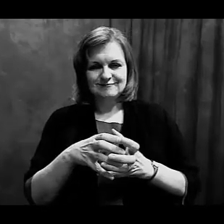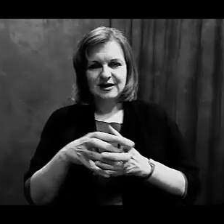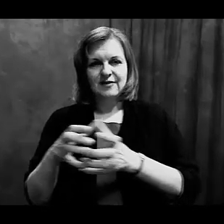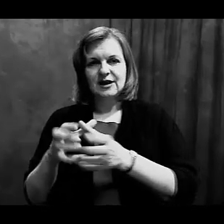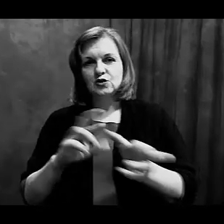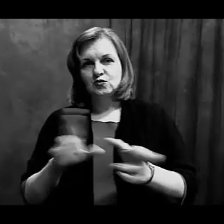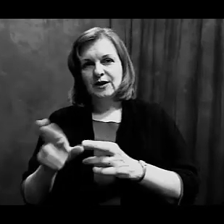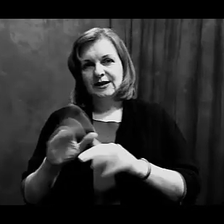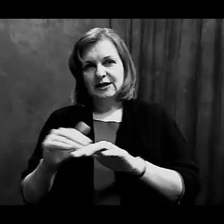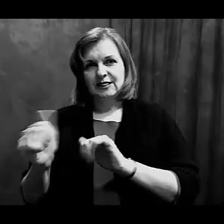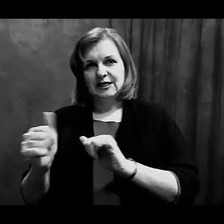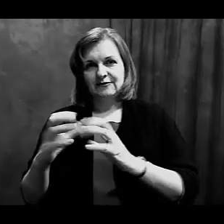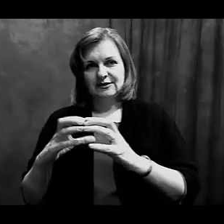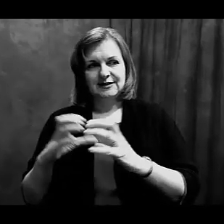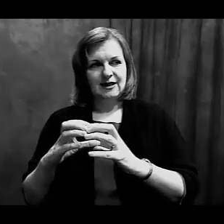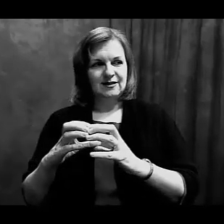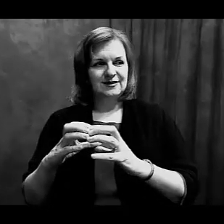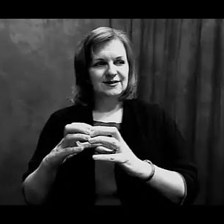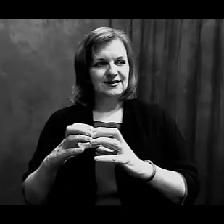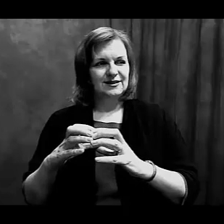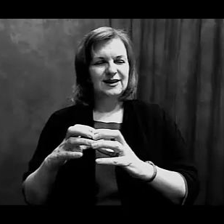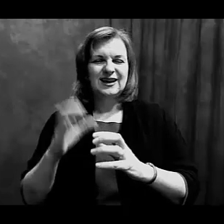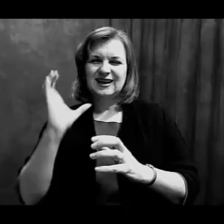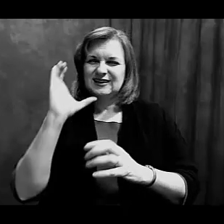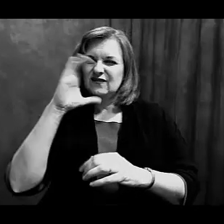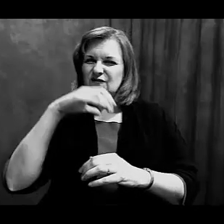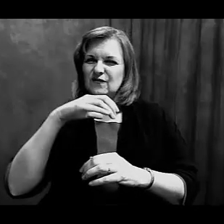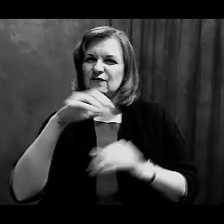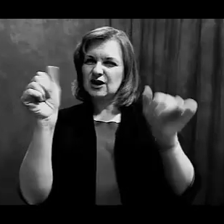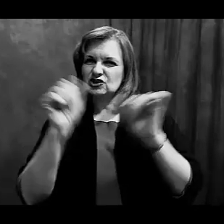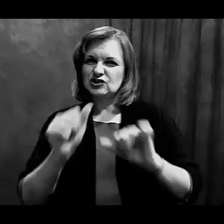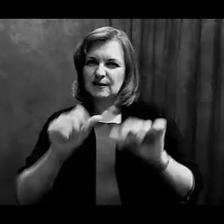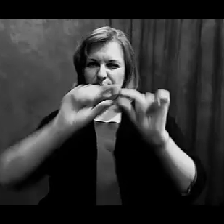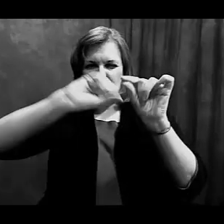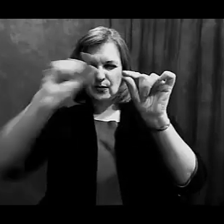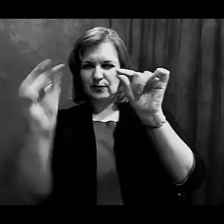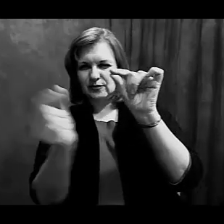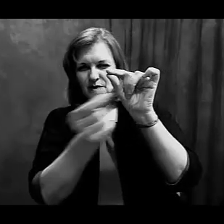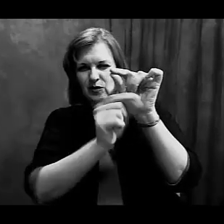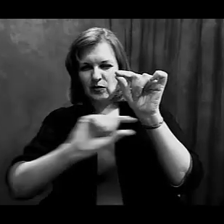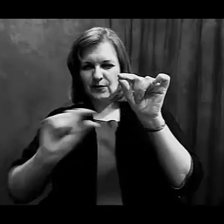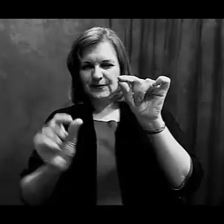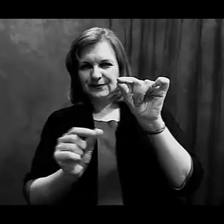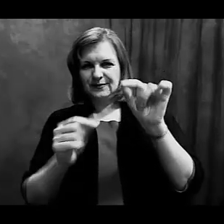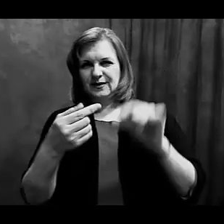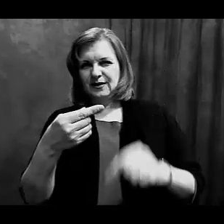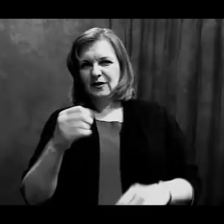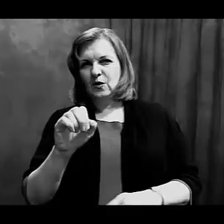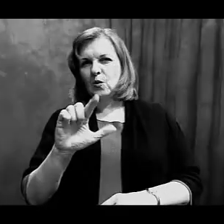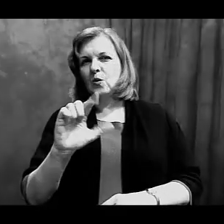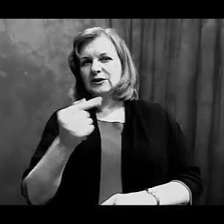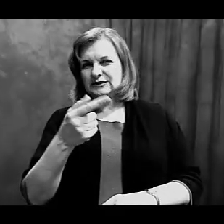so that they will then leave the cell. You see this as kind of a funny shape organelle -- this is the Golgi